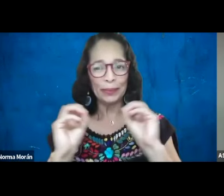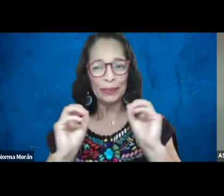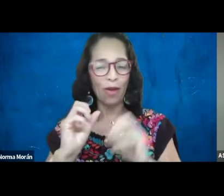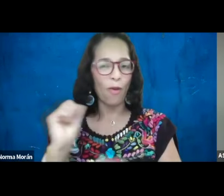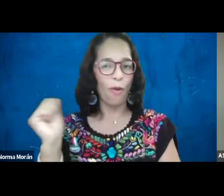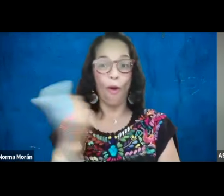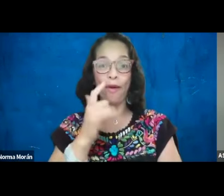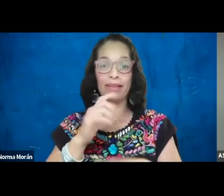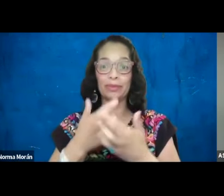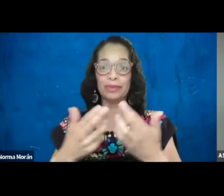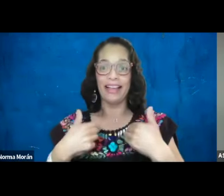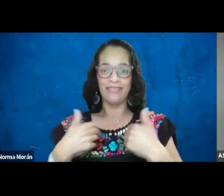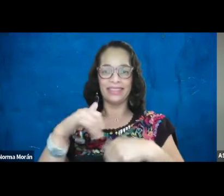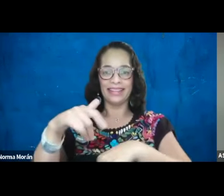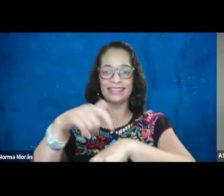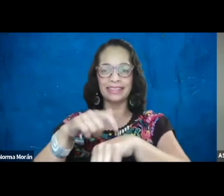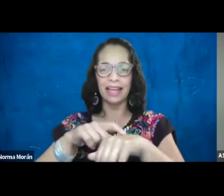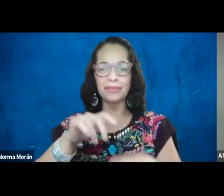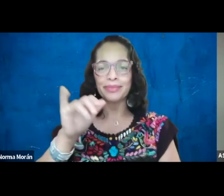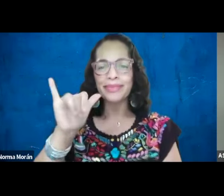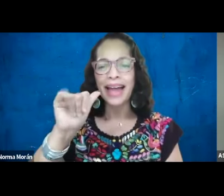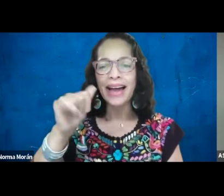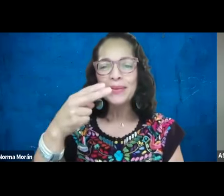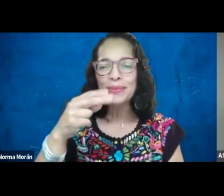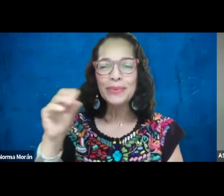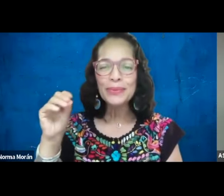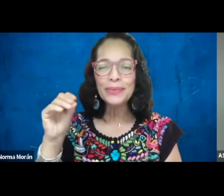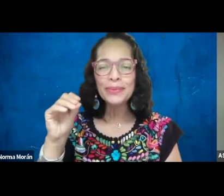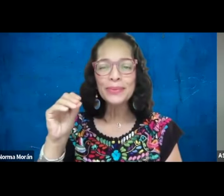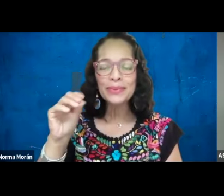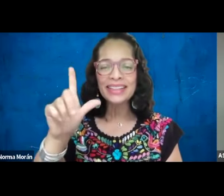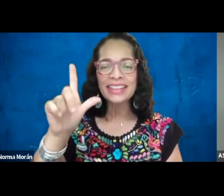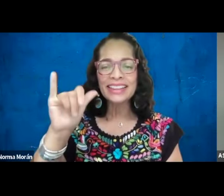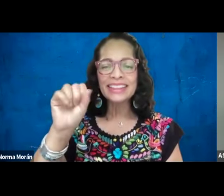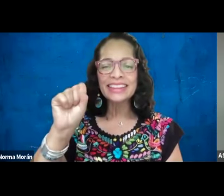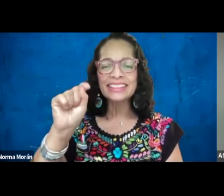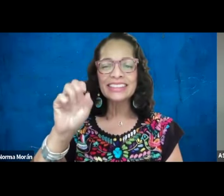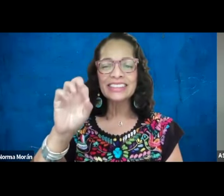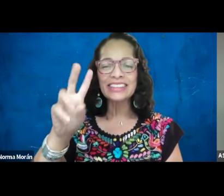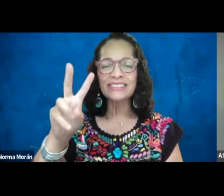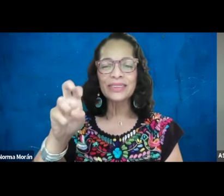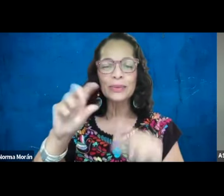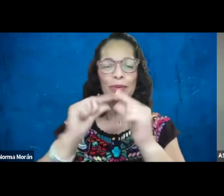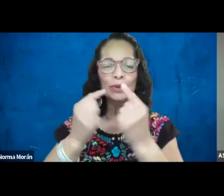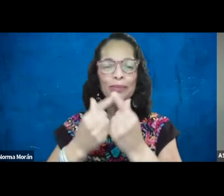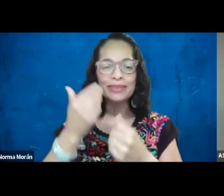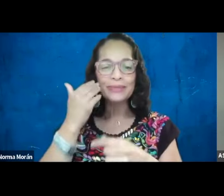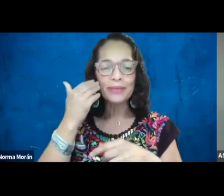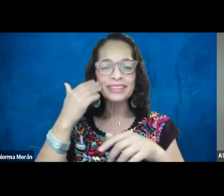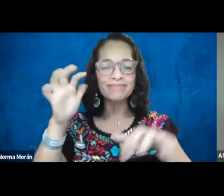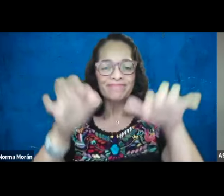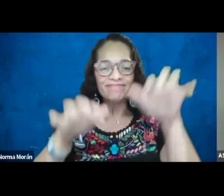or vlogs. I didn't have access to that information. We at that time were just using Yahoo,